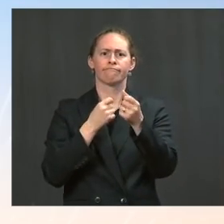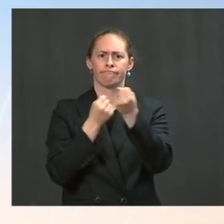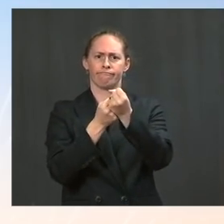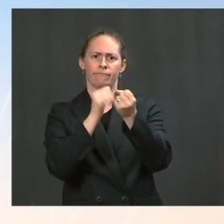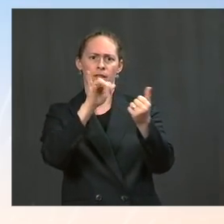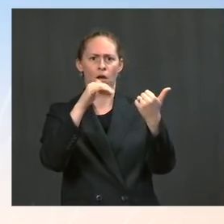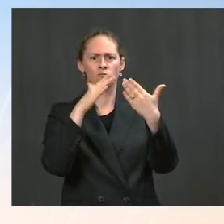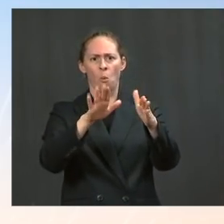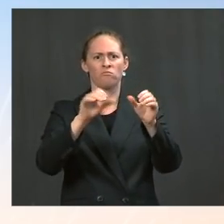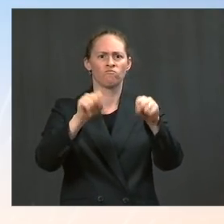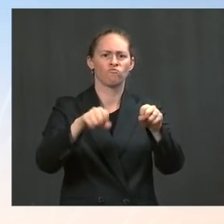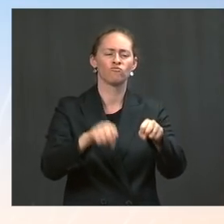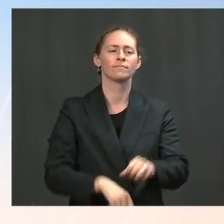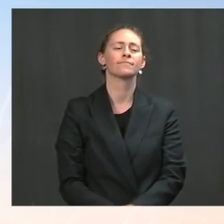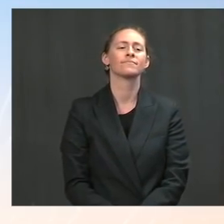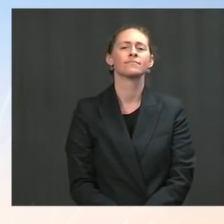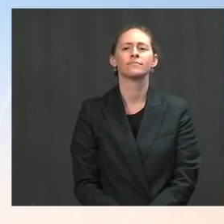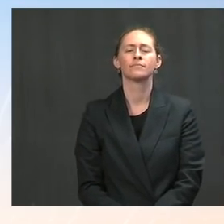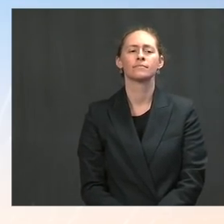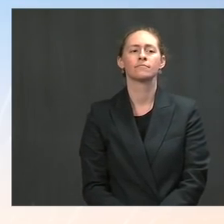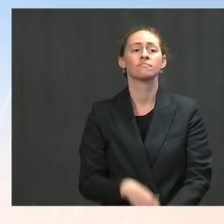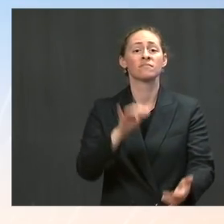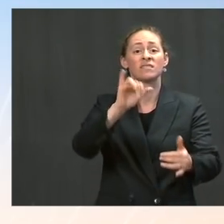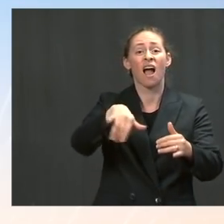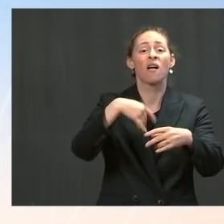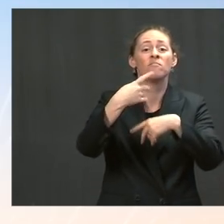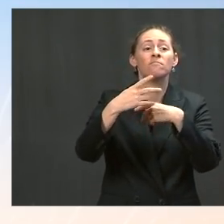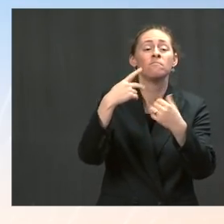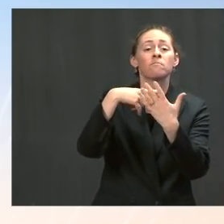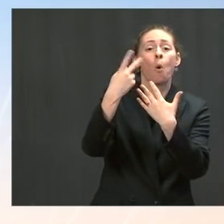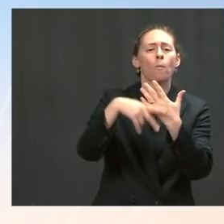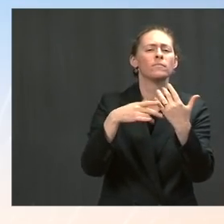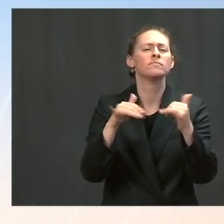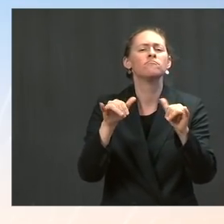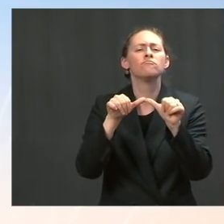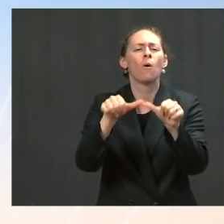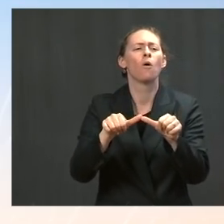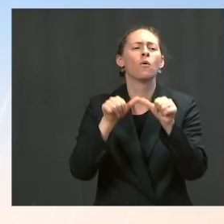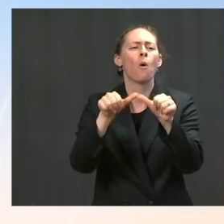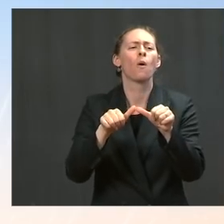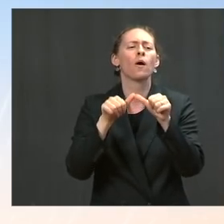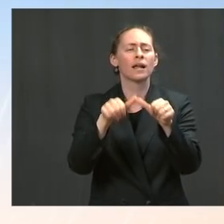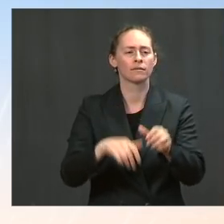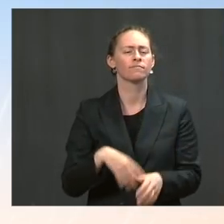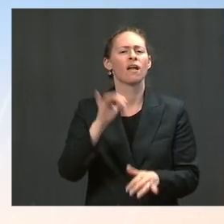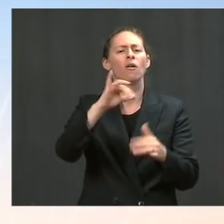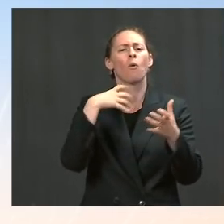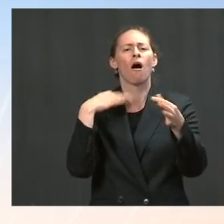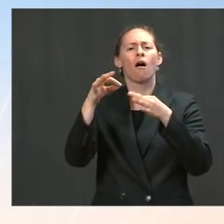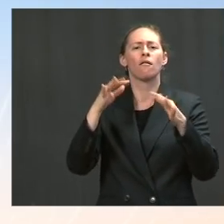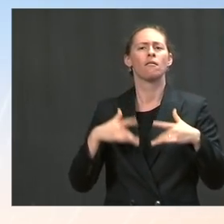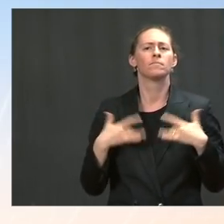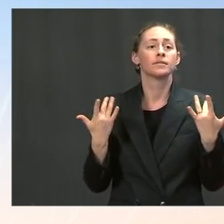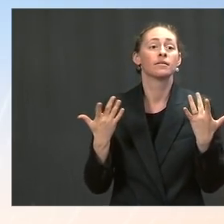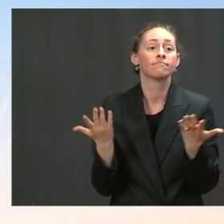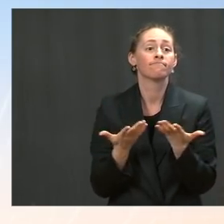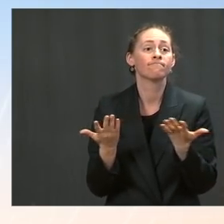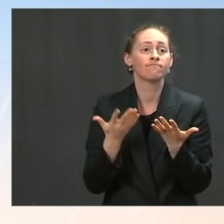So this will be an ongoing initiative. Also want to give you an update: I noted earlier this week that there have been 2 million people